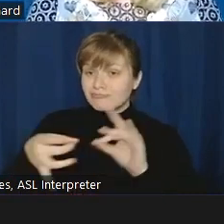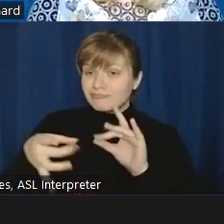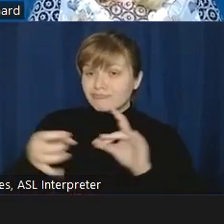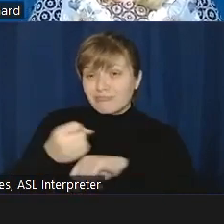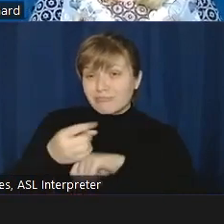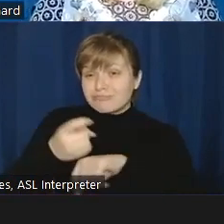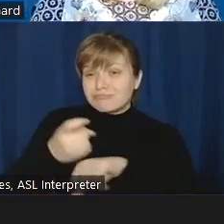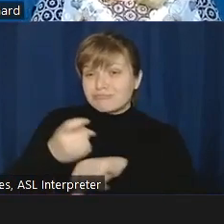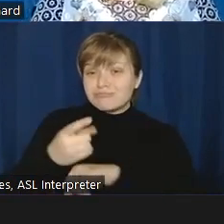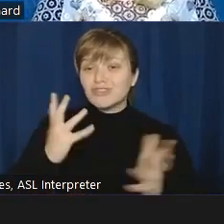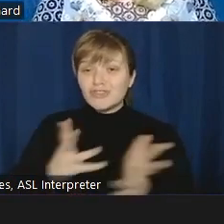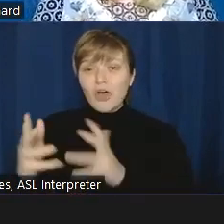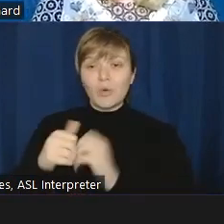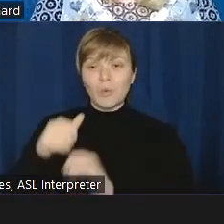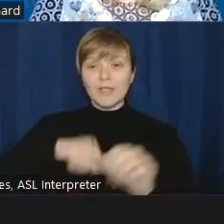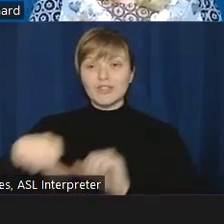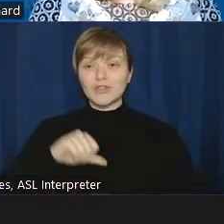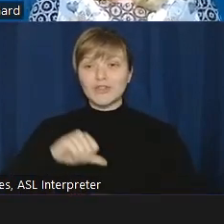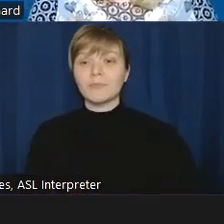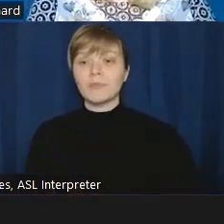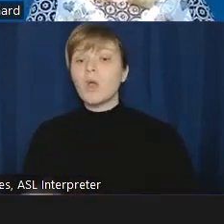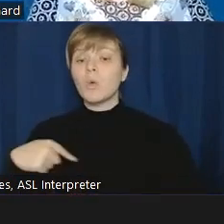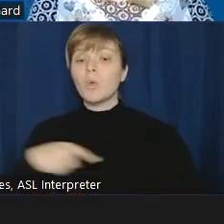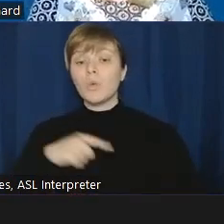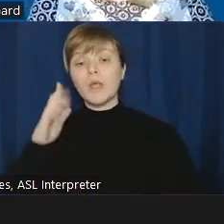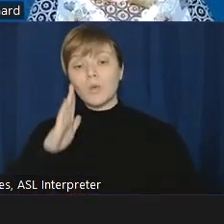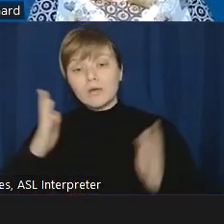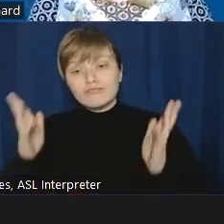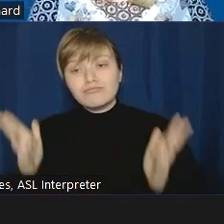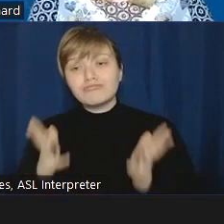prompt you to answer some questions in the chat later in the webinar.